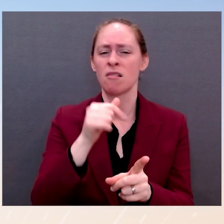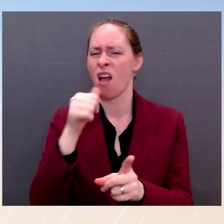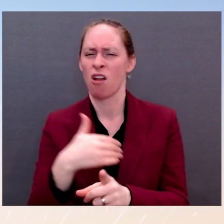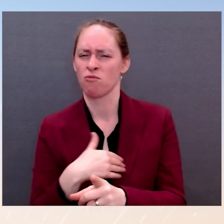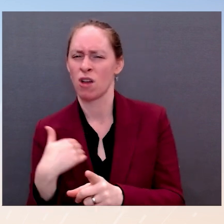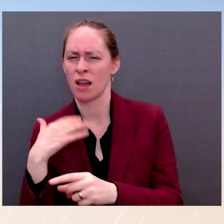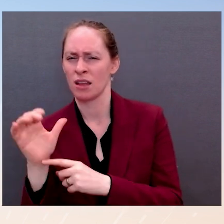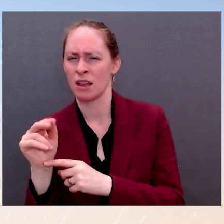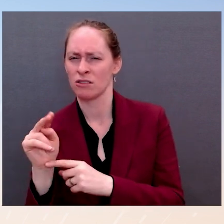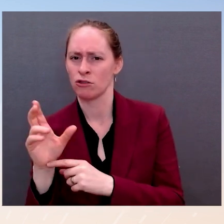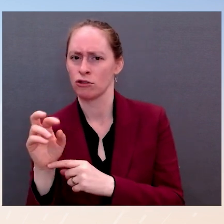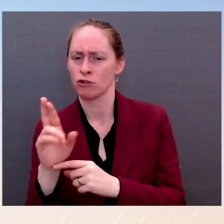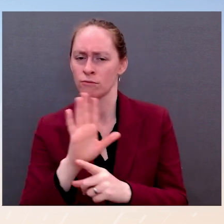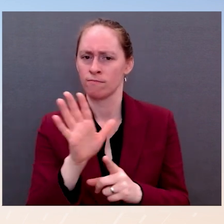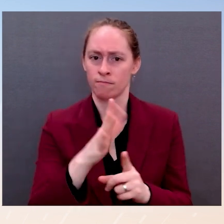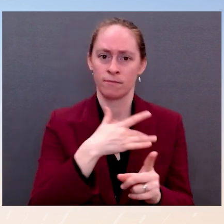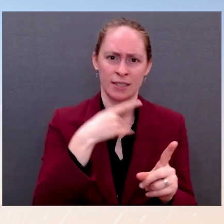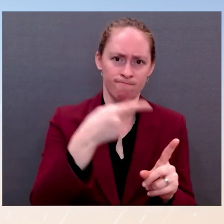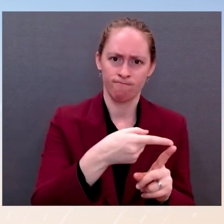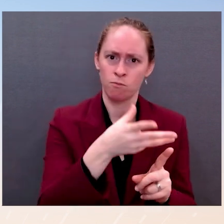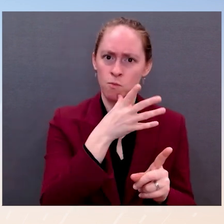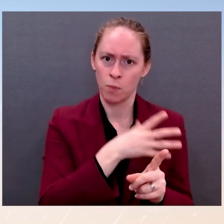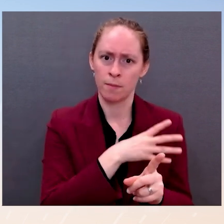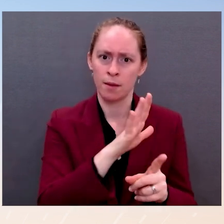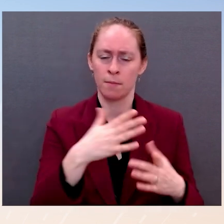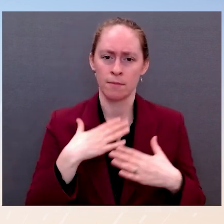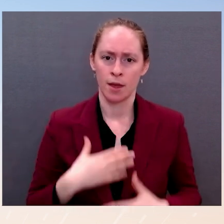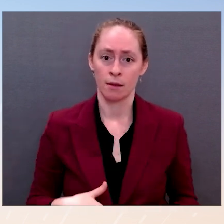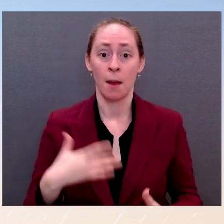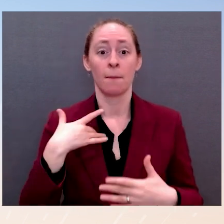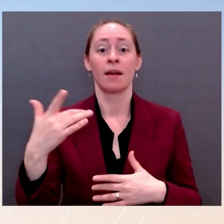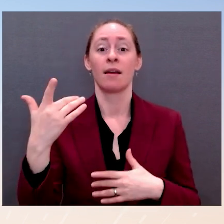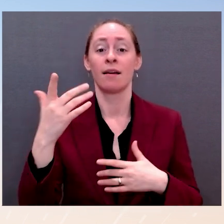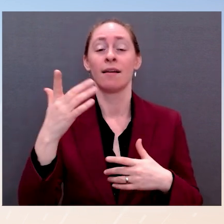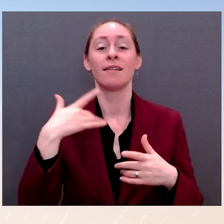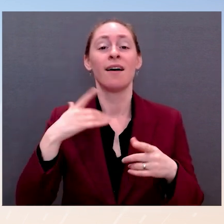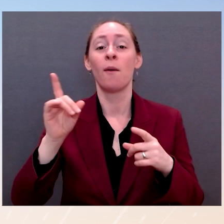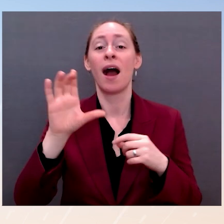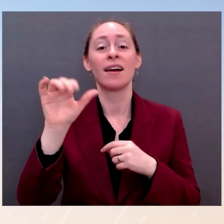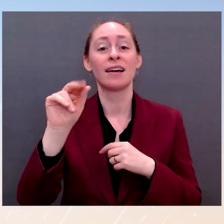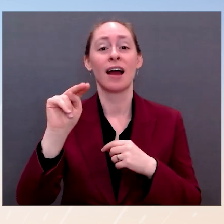So we also fondly call those cancers below the belt. Right?